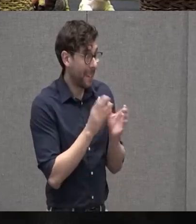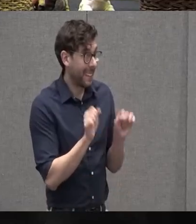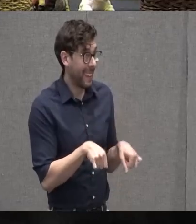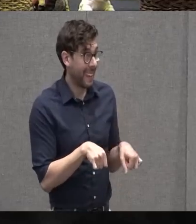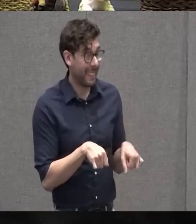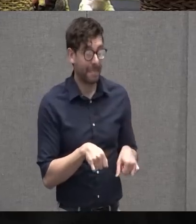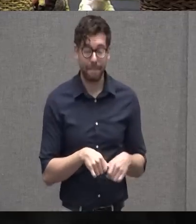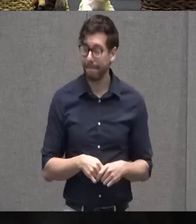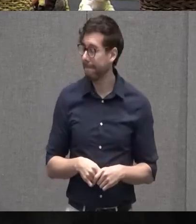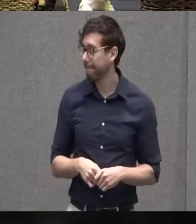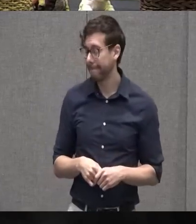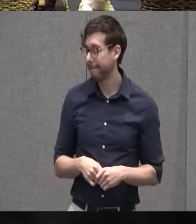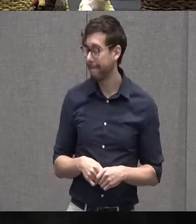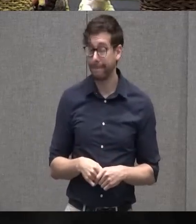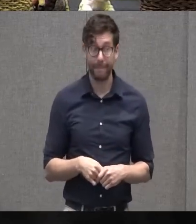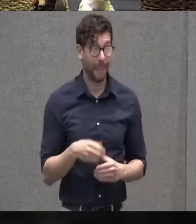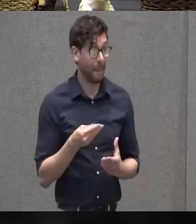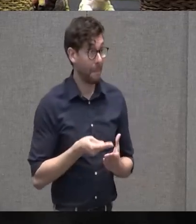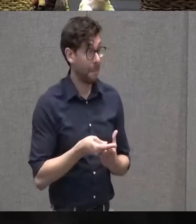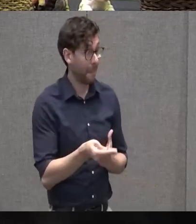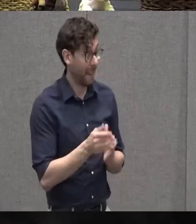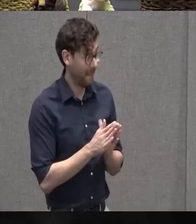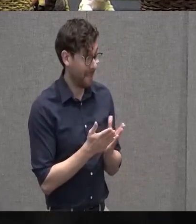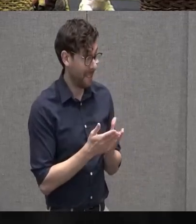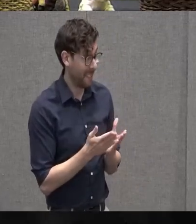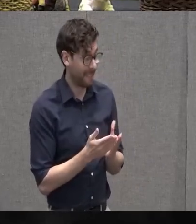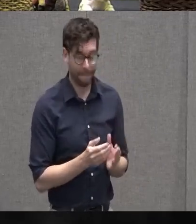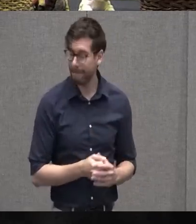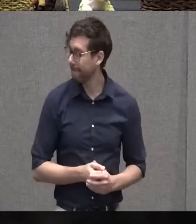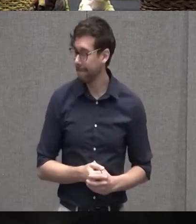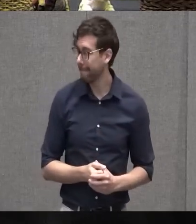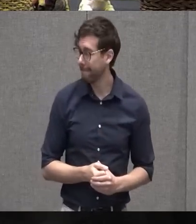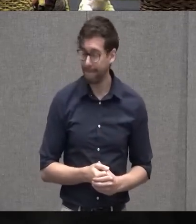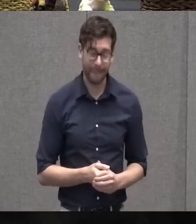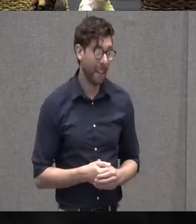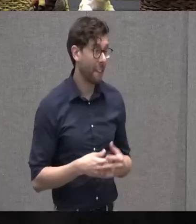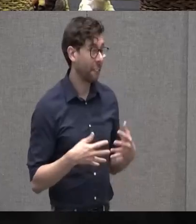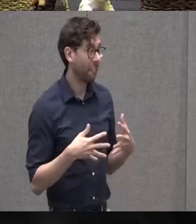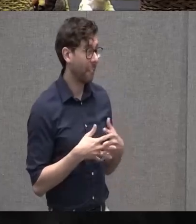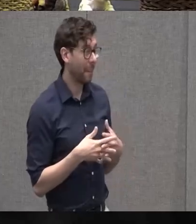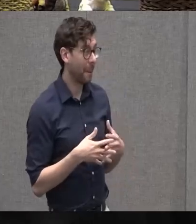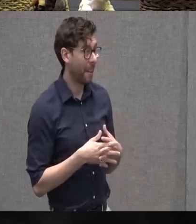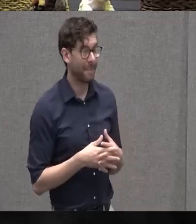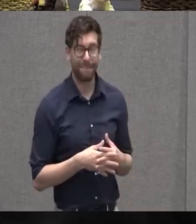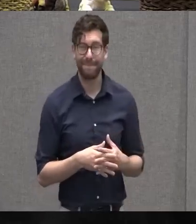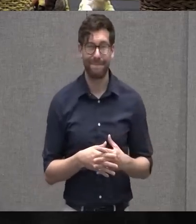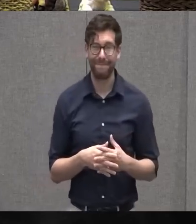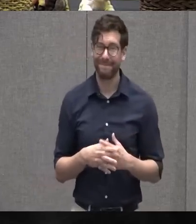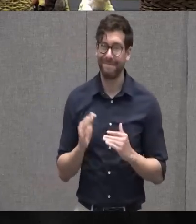Can I buy this book? The football? - It's too expensive.